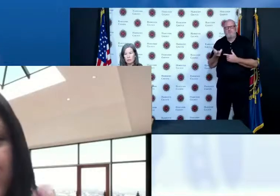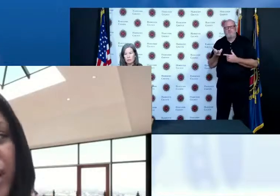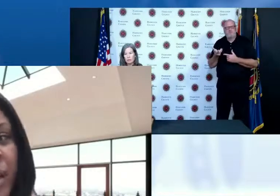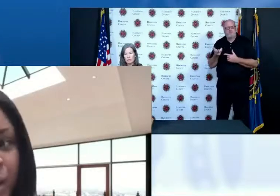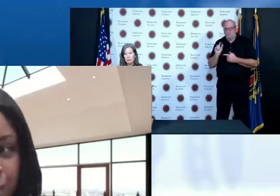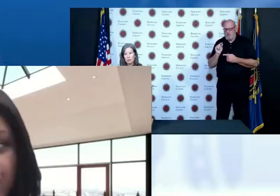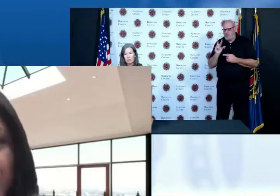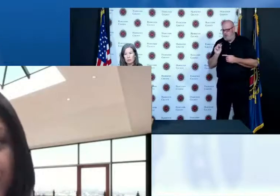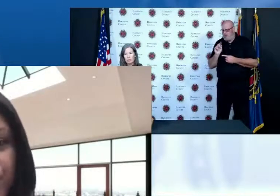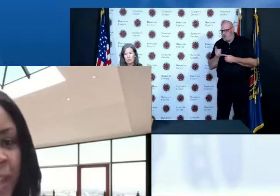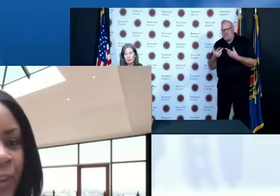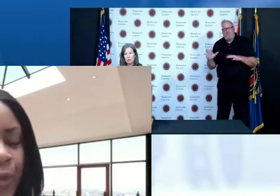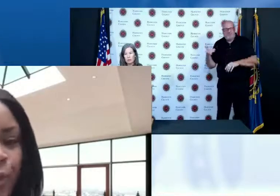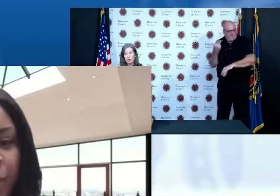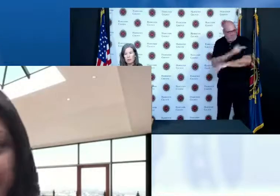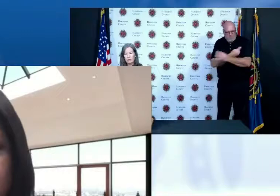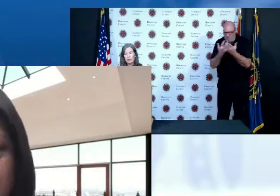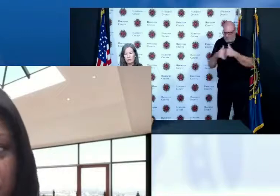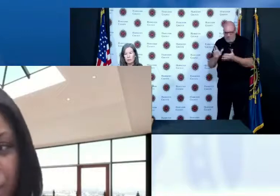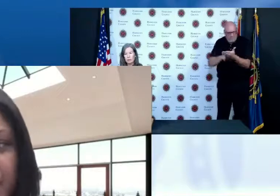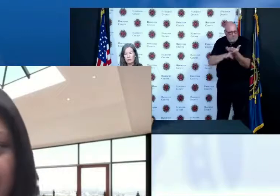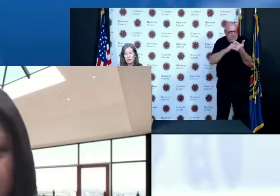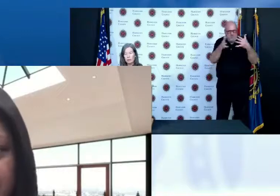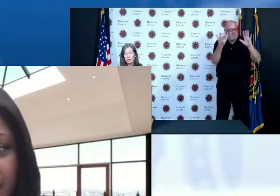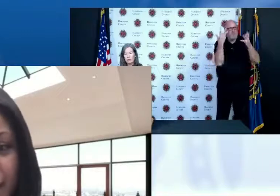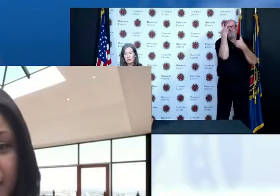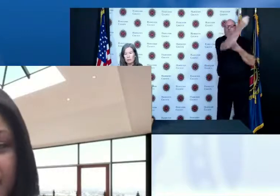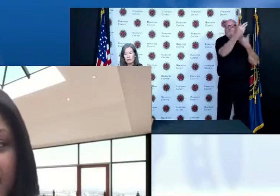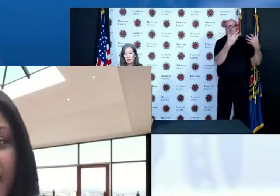want to encourage people that if you feel like you don't have enough time in a day to get it done